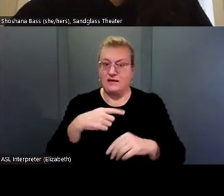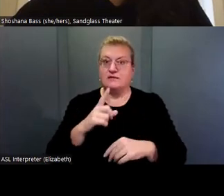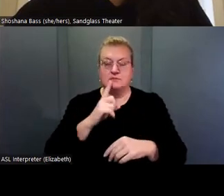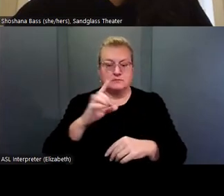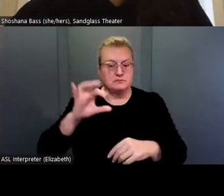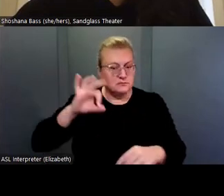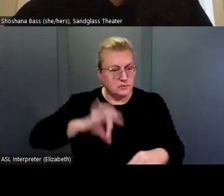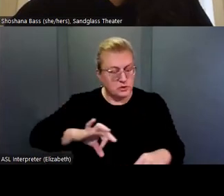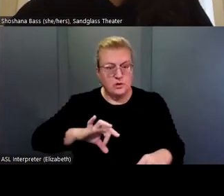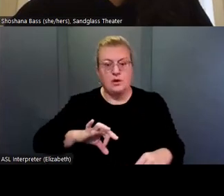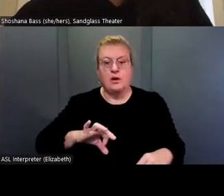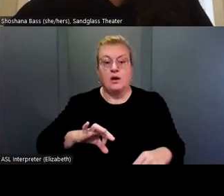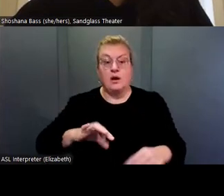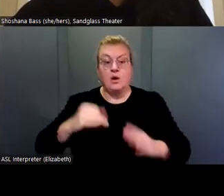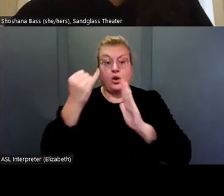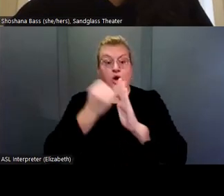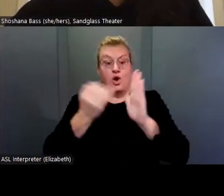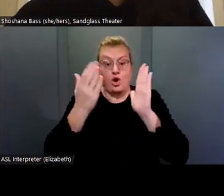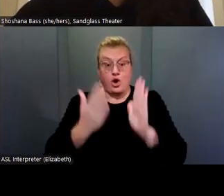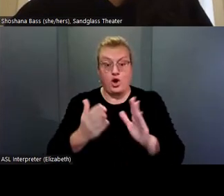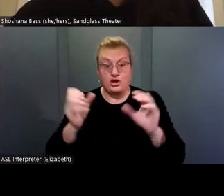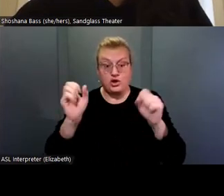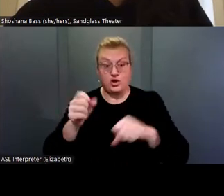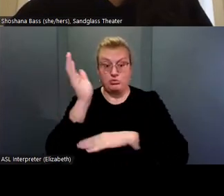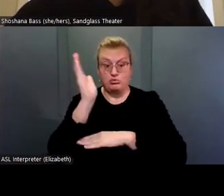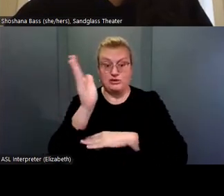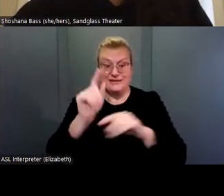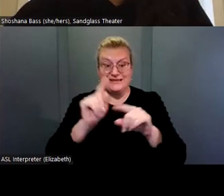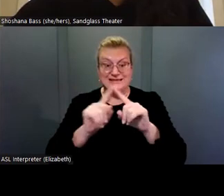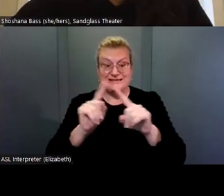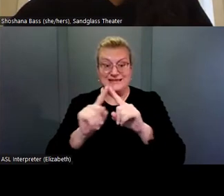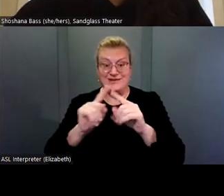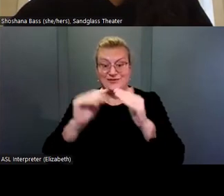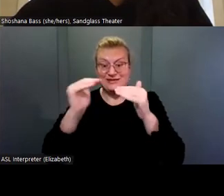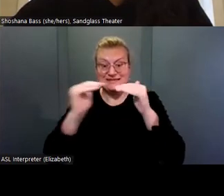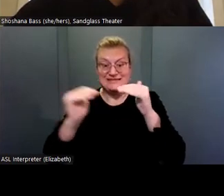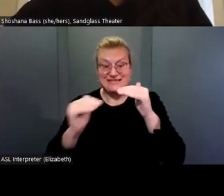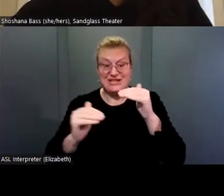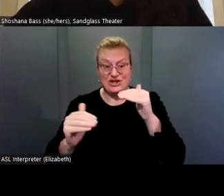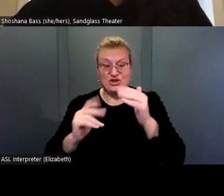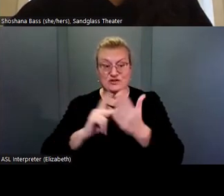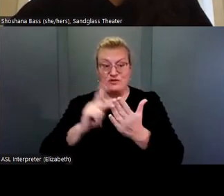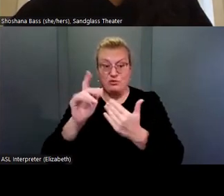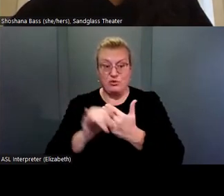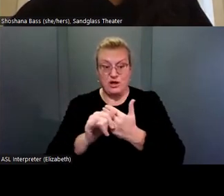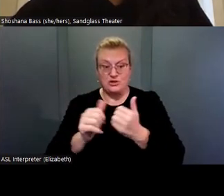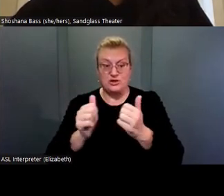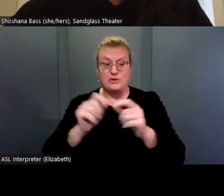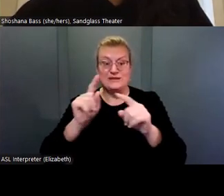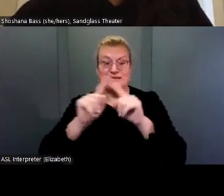which is when artists were able to present different tiers of their project with different price points.